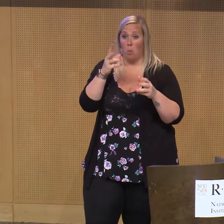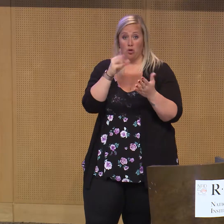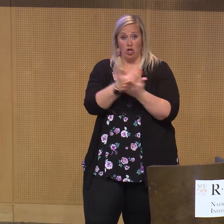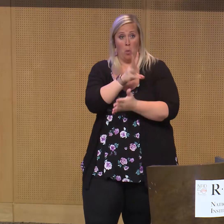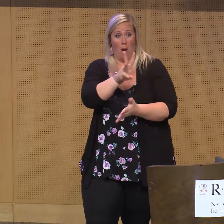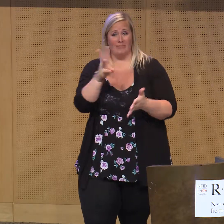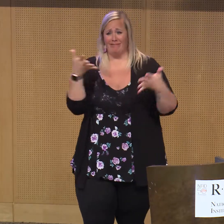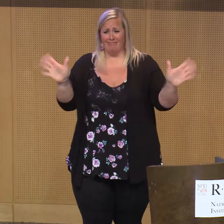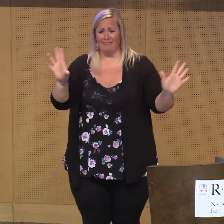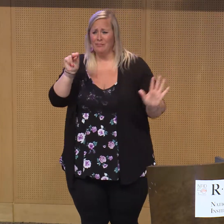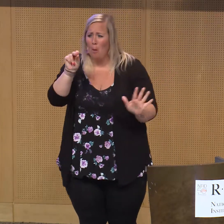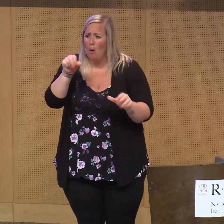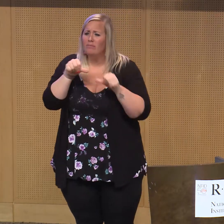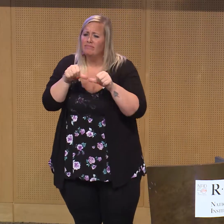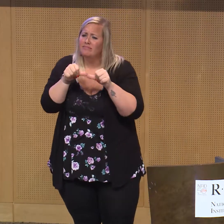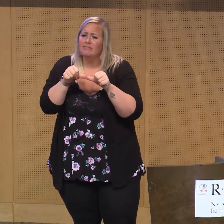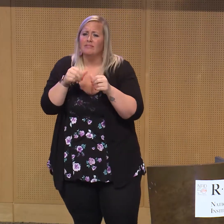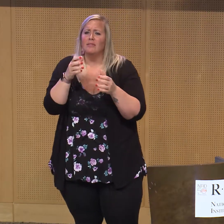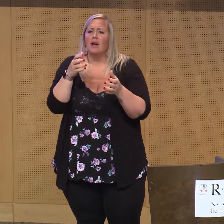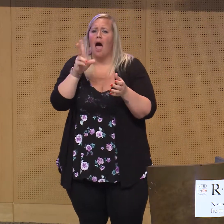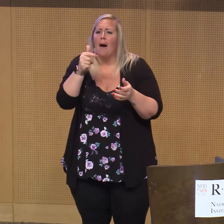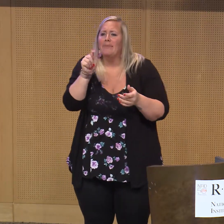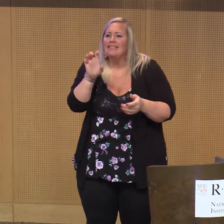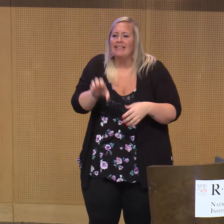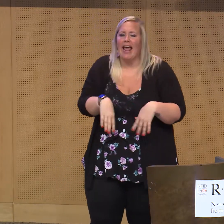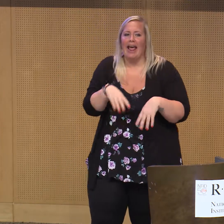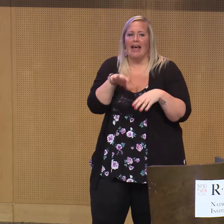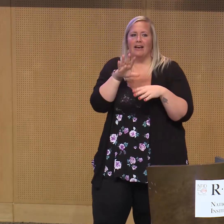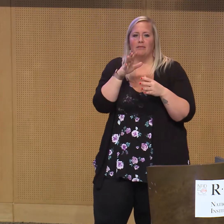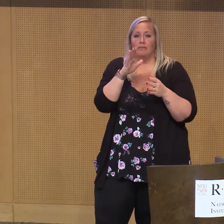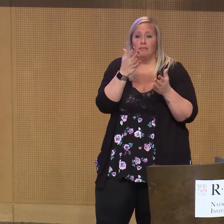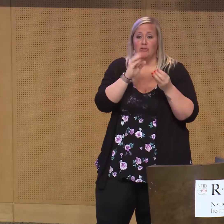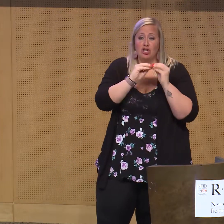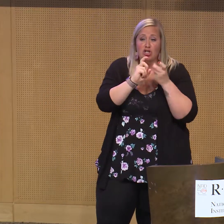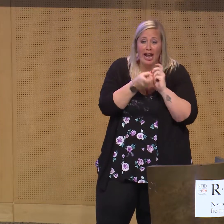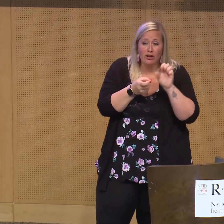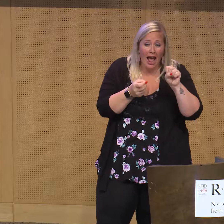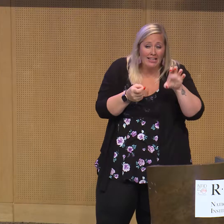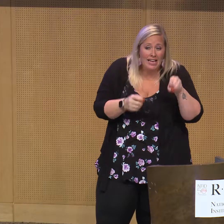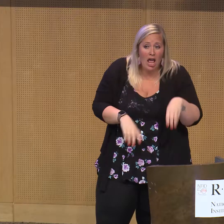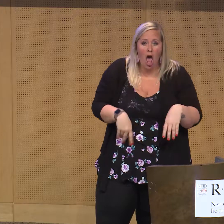Because sometimes clients think they need a new website, but really, they just need to update the information